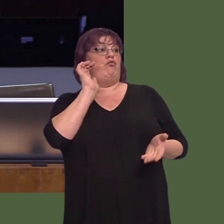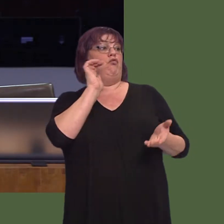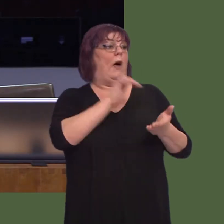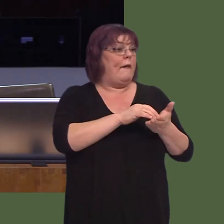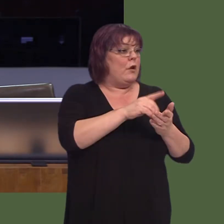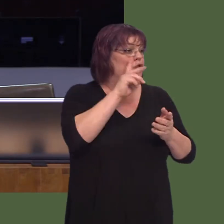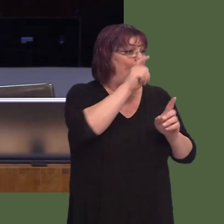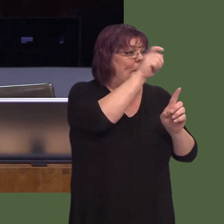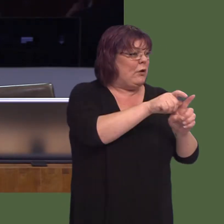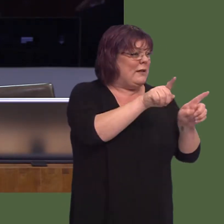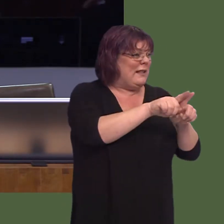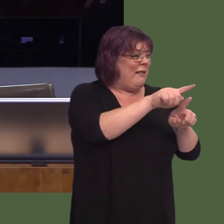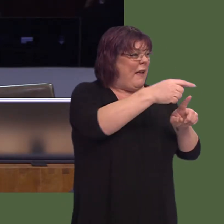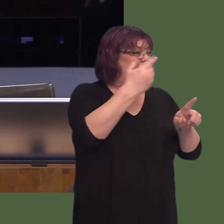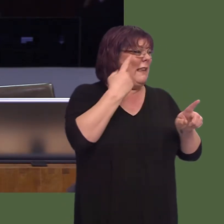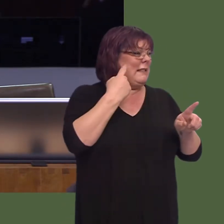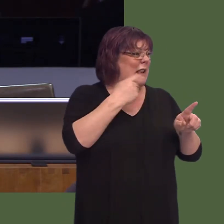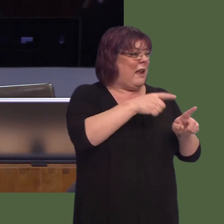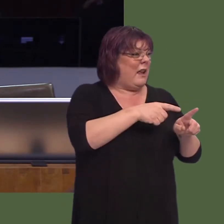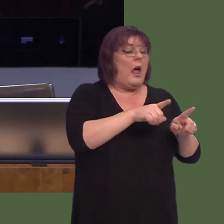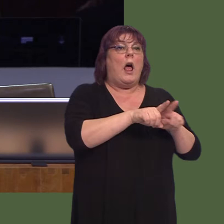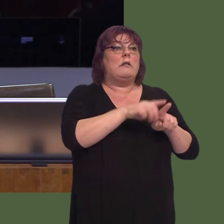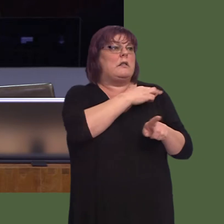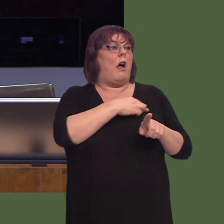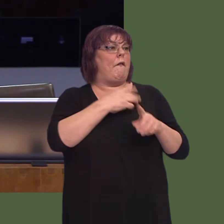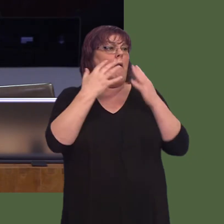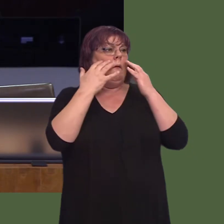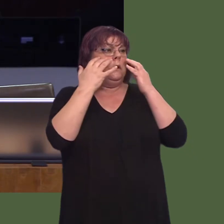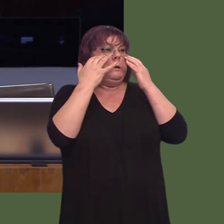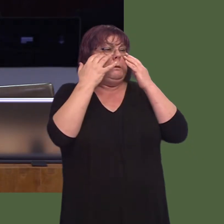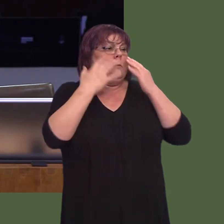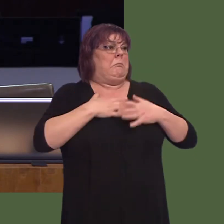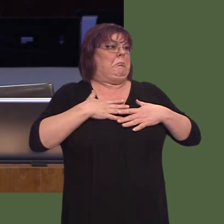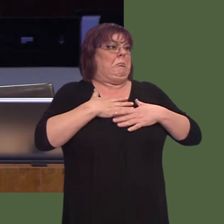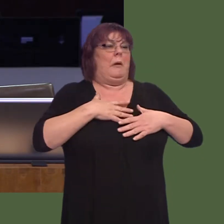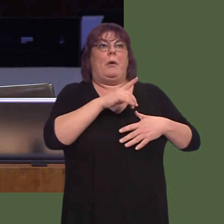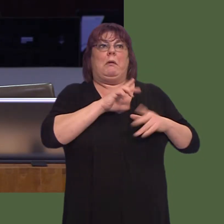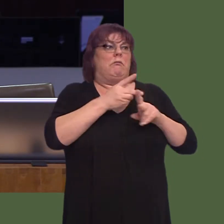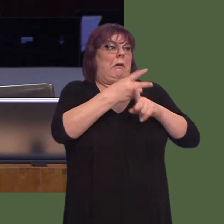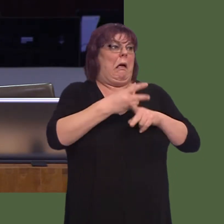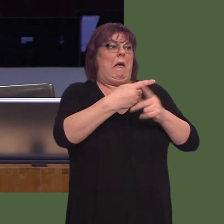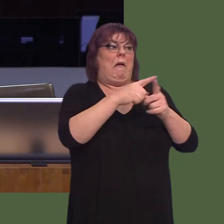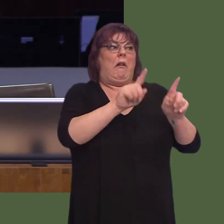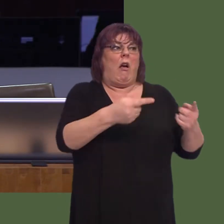the previous day, and multiple staff are in tears because they feel they cannot deliver the care that patients need.